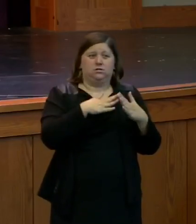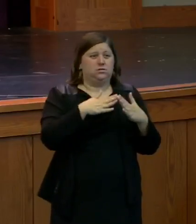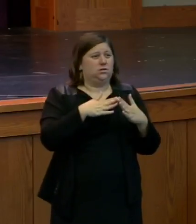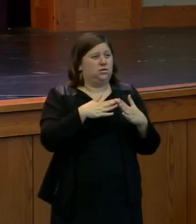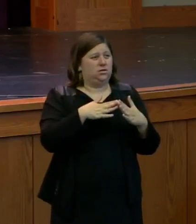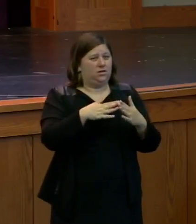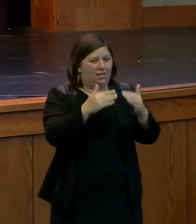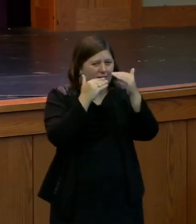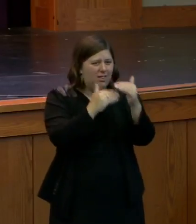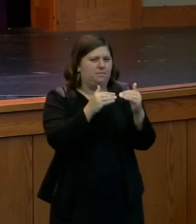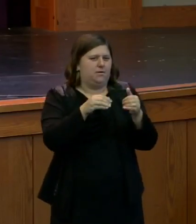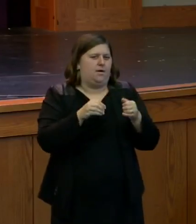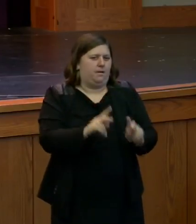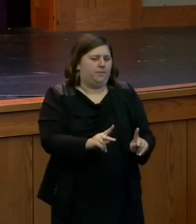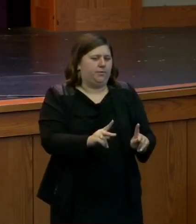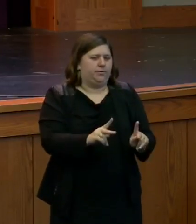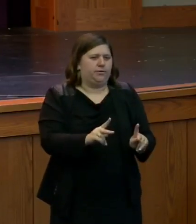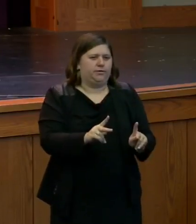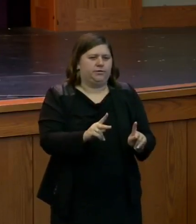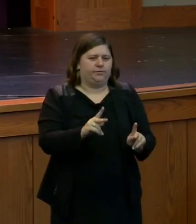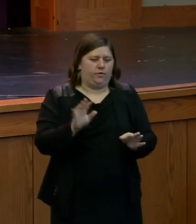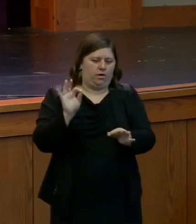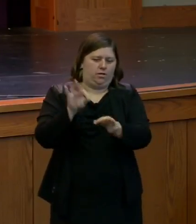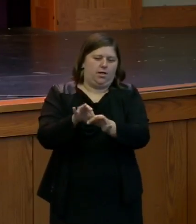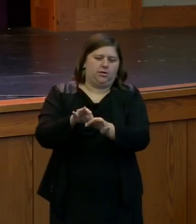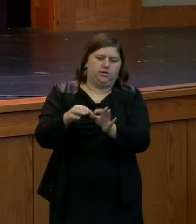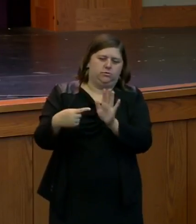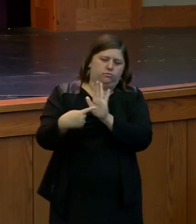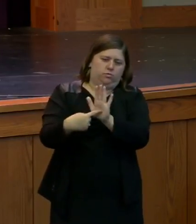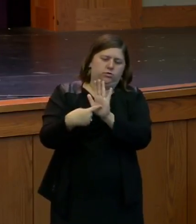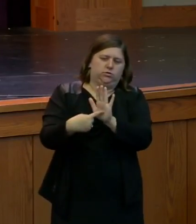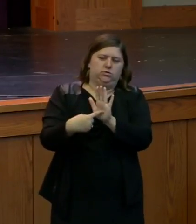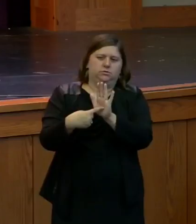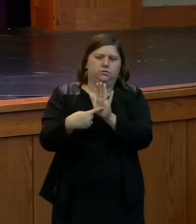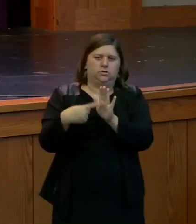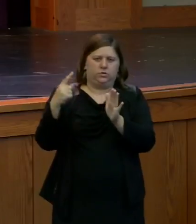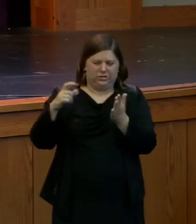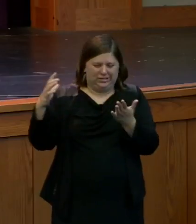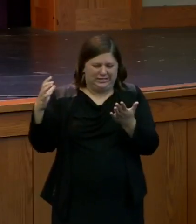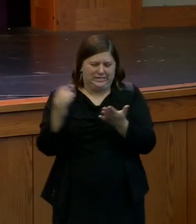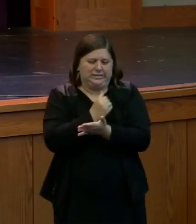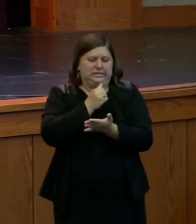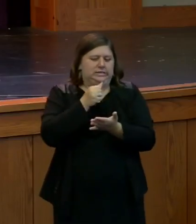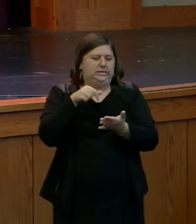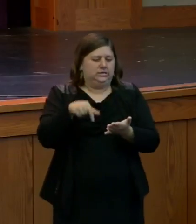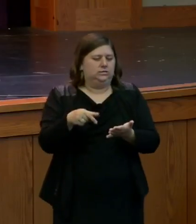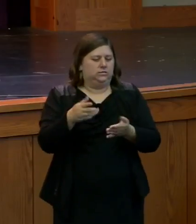LIMITED OPPORTUNITIES FOR ELECTED REPRESENTATION. AND WE SHOULD TAKE THIS OPPORTUNITY TO ENHANCE THE